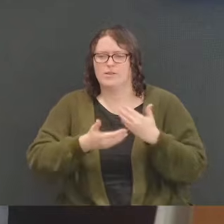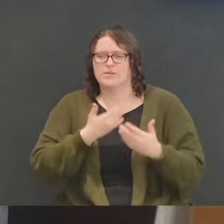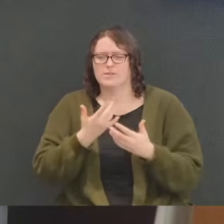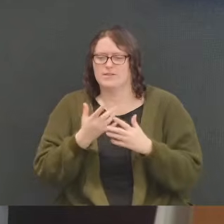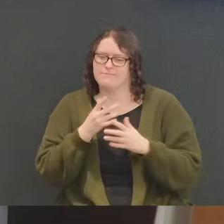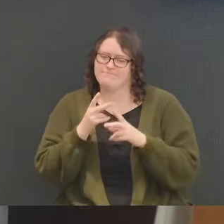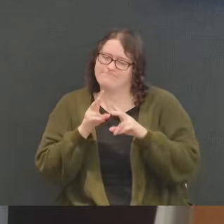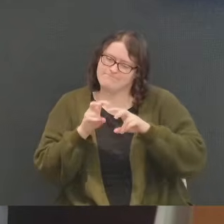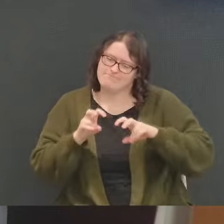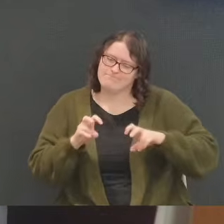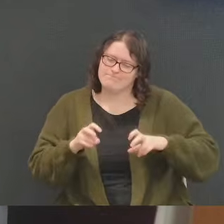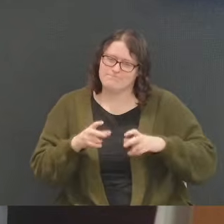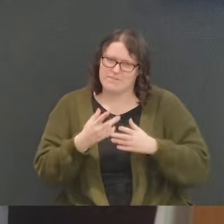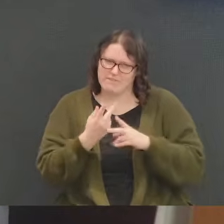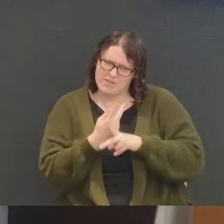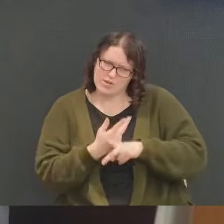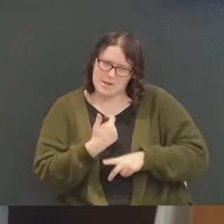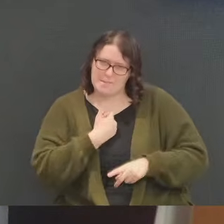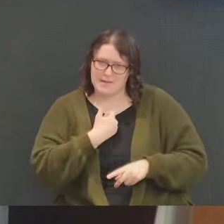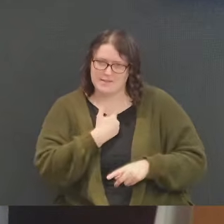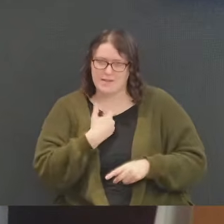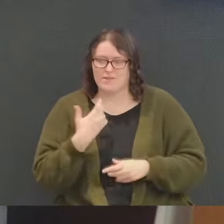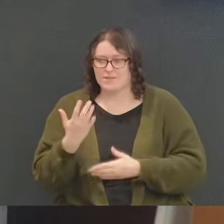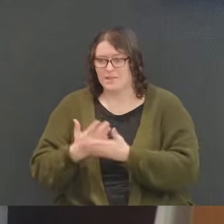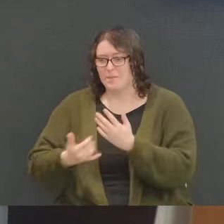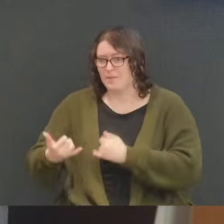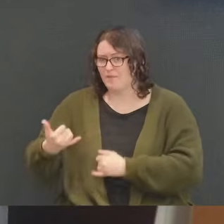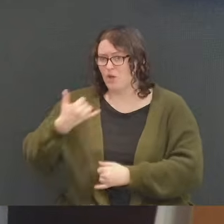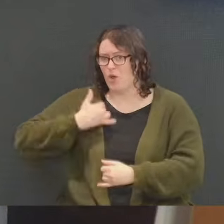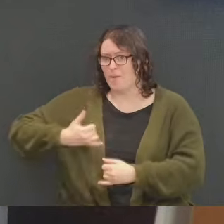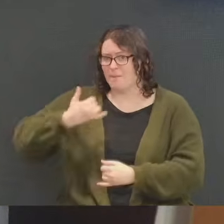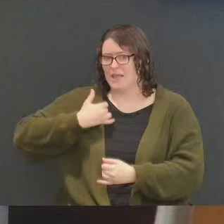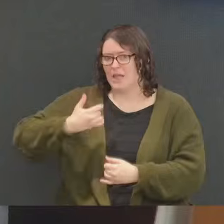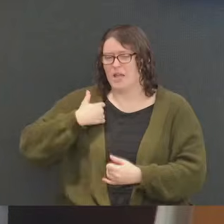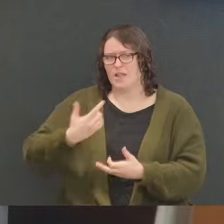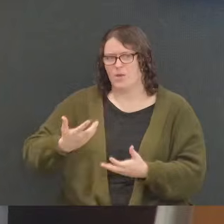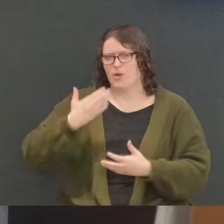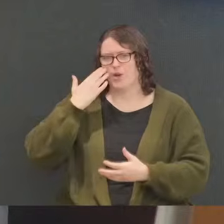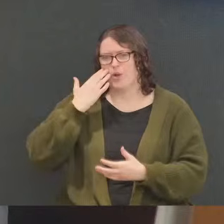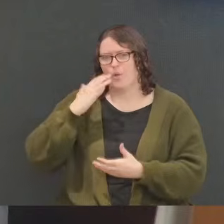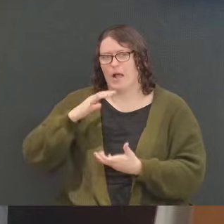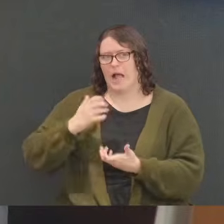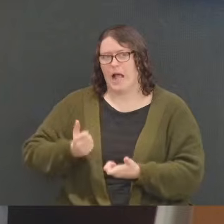out for myself. I've had some folks call me about it, wanting to know the county's involvement. Uh,